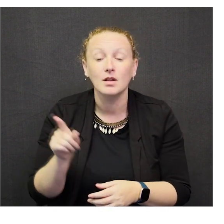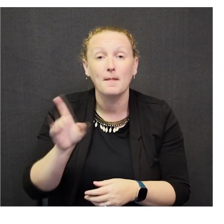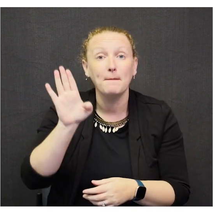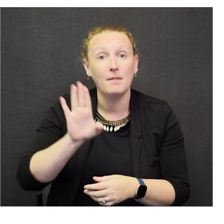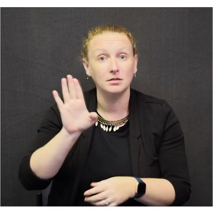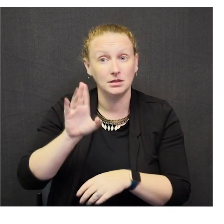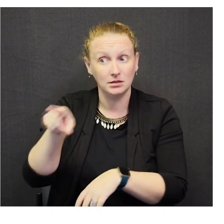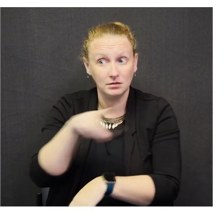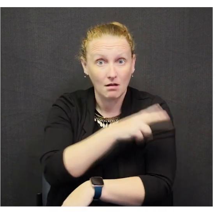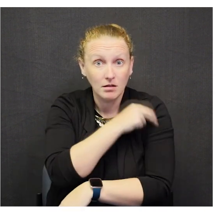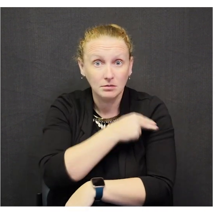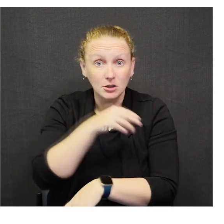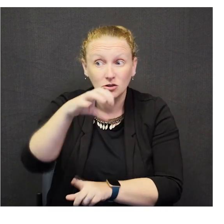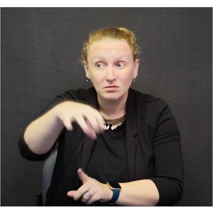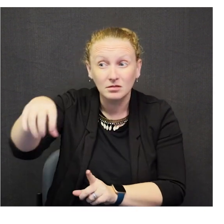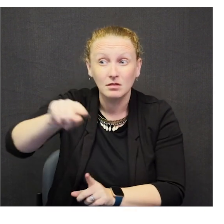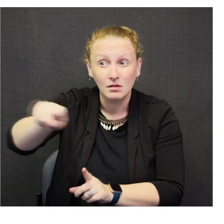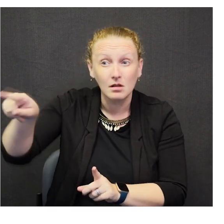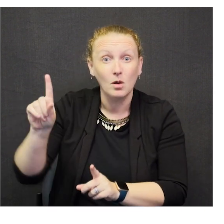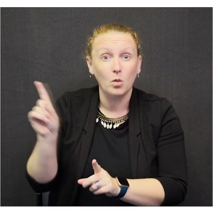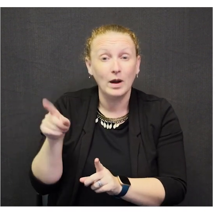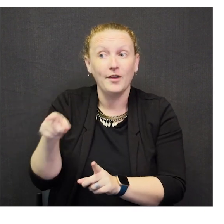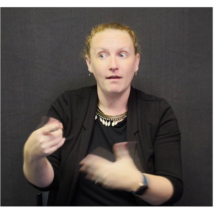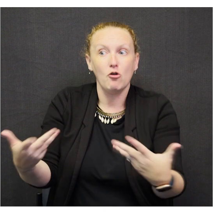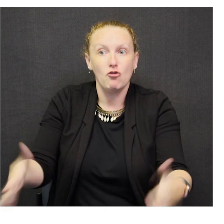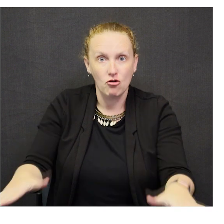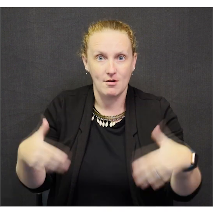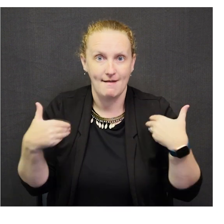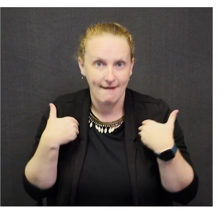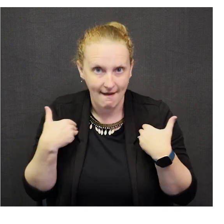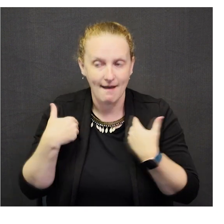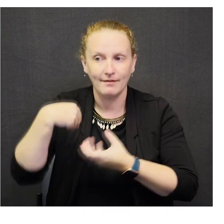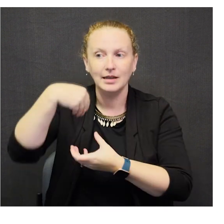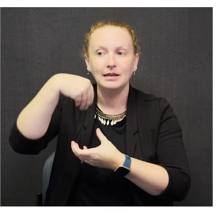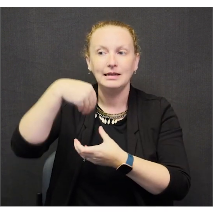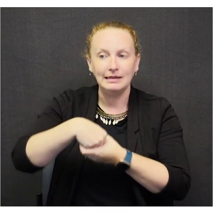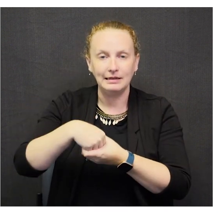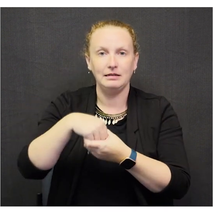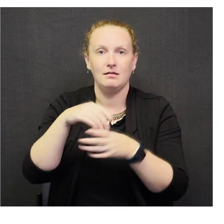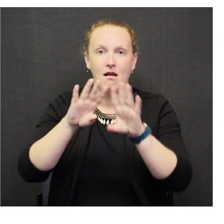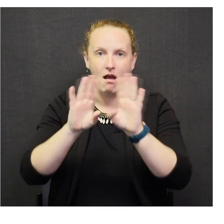insourcing a lot of their phone and video request to their staff, they hadn't is your